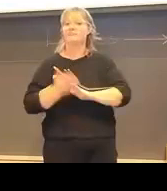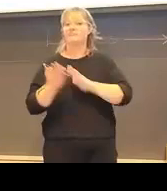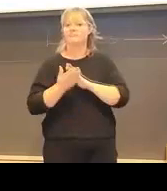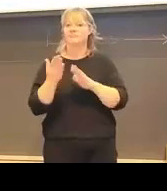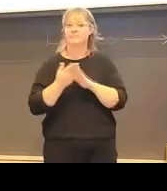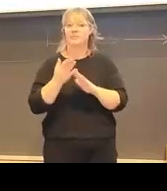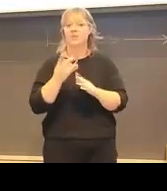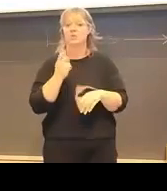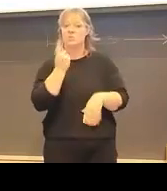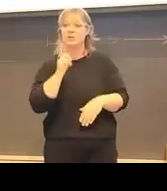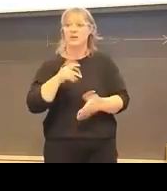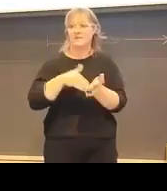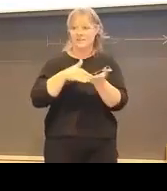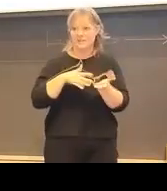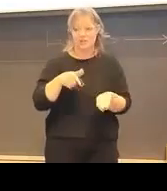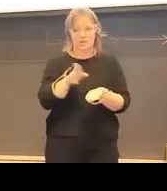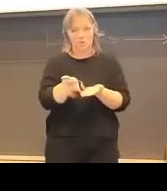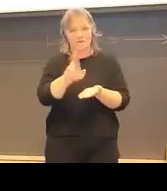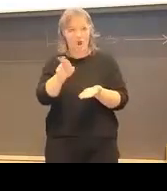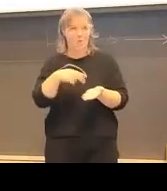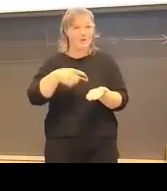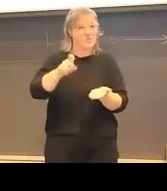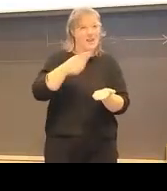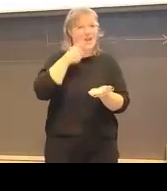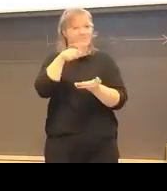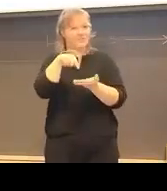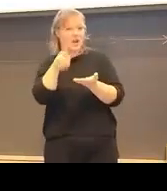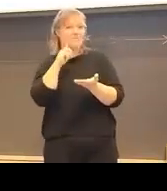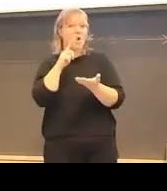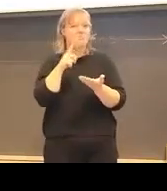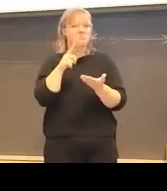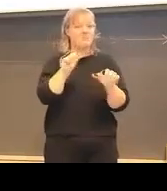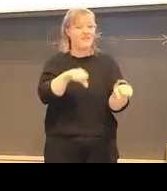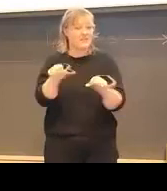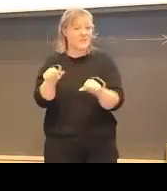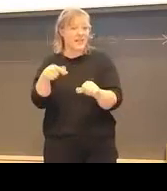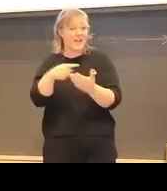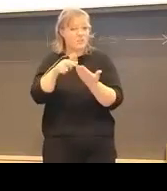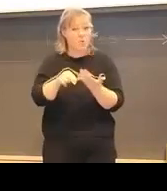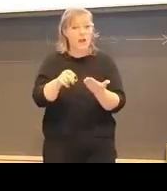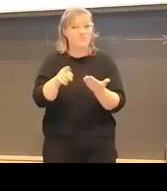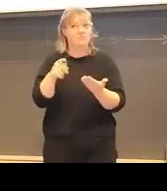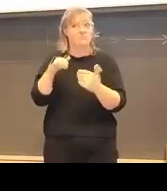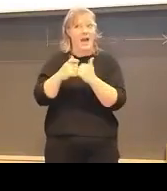U ofr need and to check for feasibility of the program as it was designed and I included two